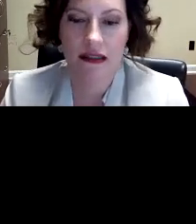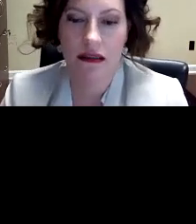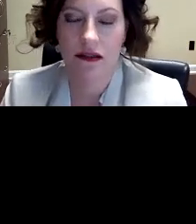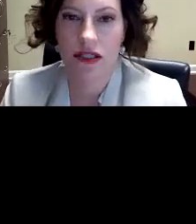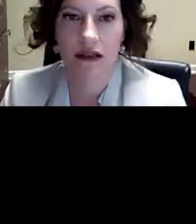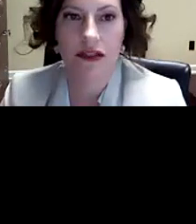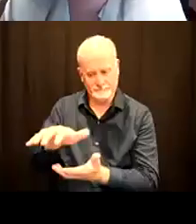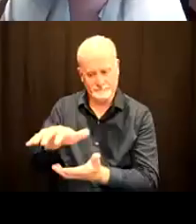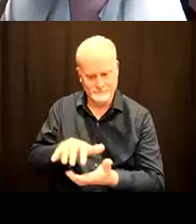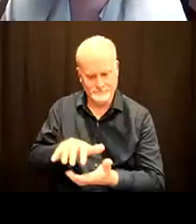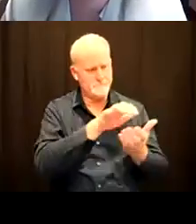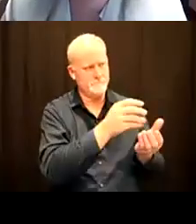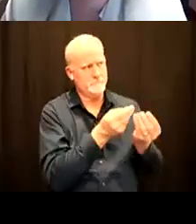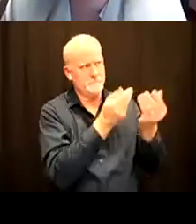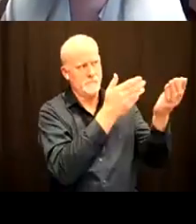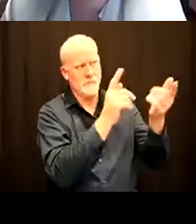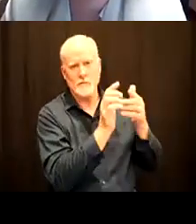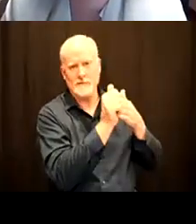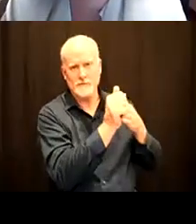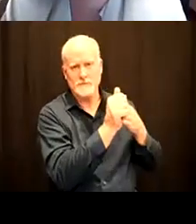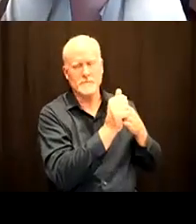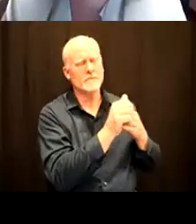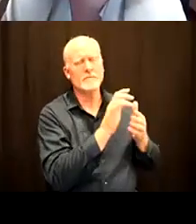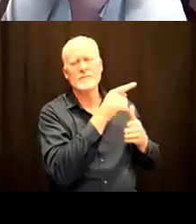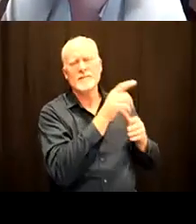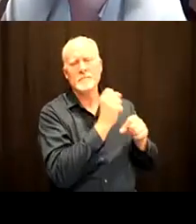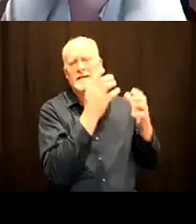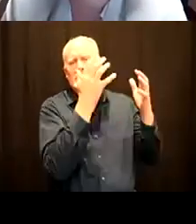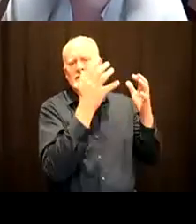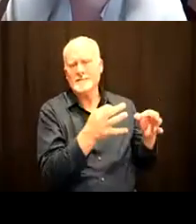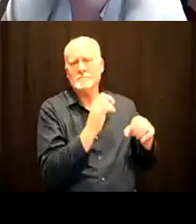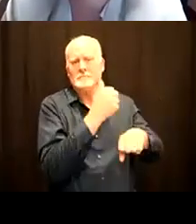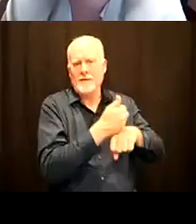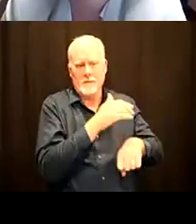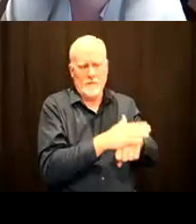leadership so that informed data driven decisions can be made about uab's ongoing health and safety